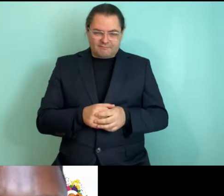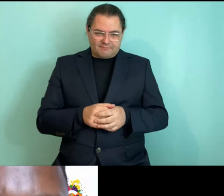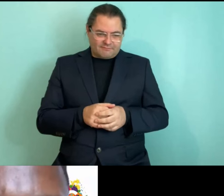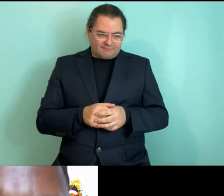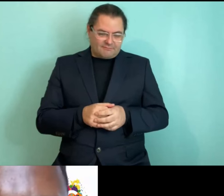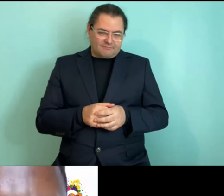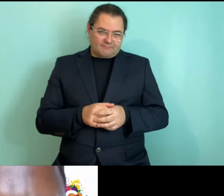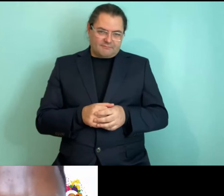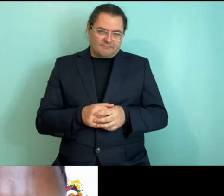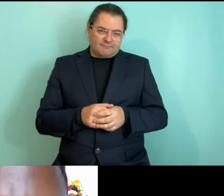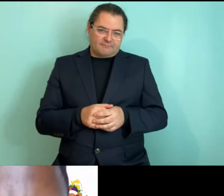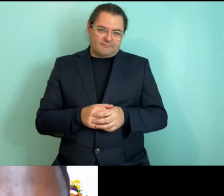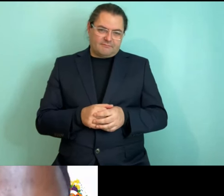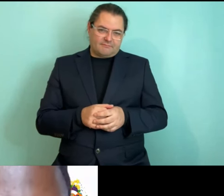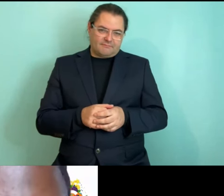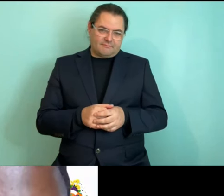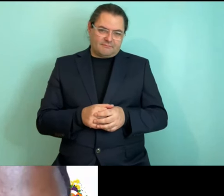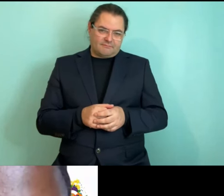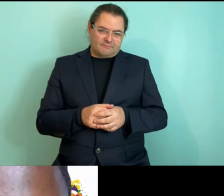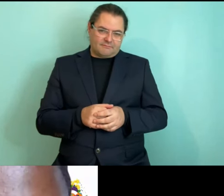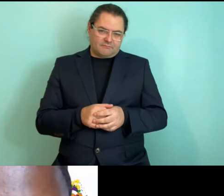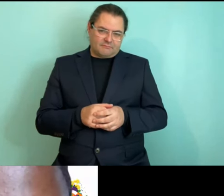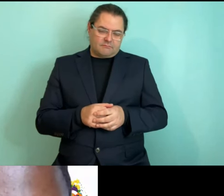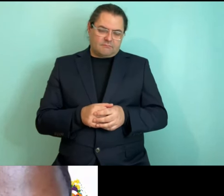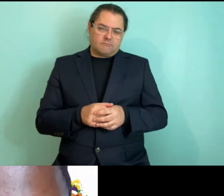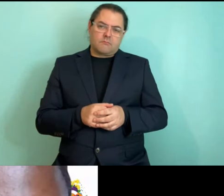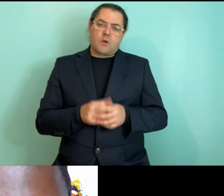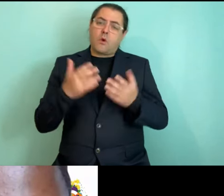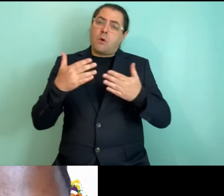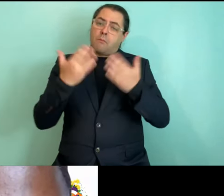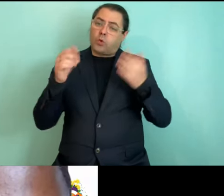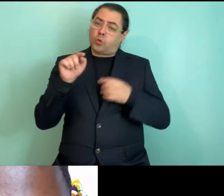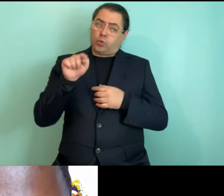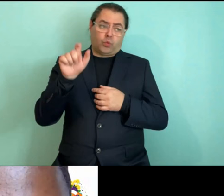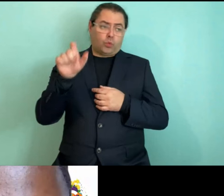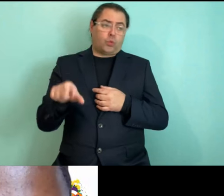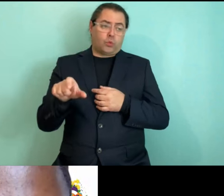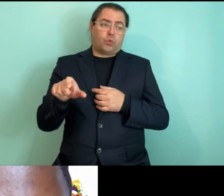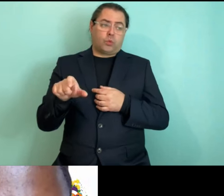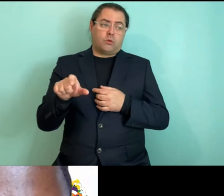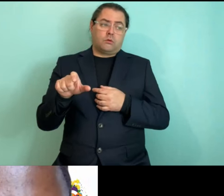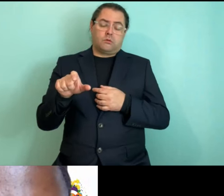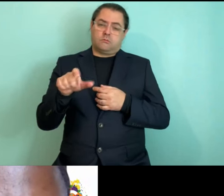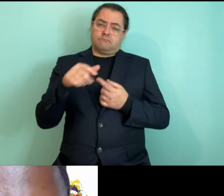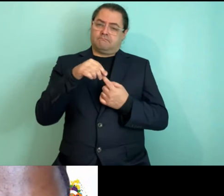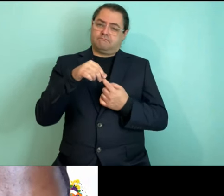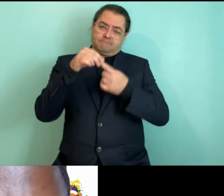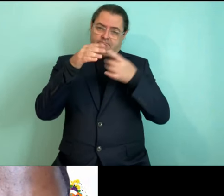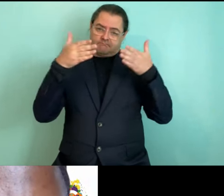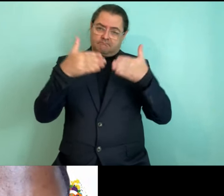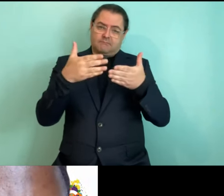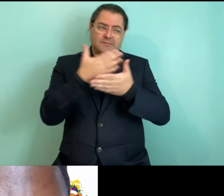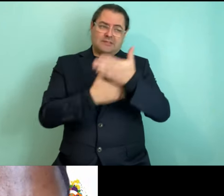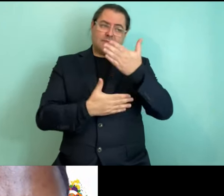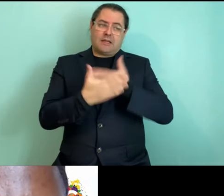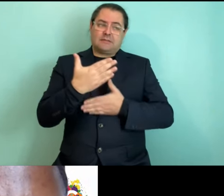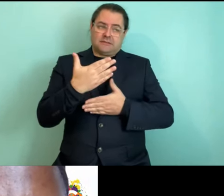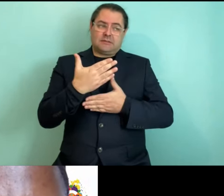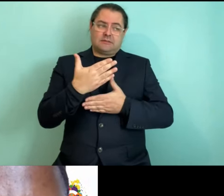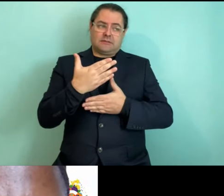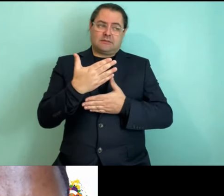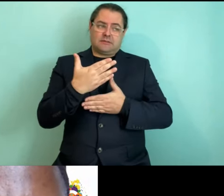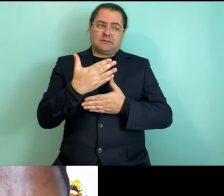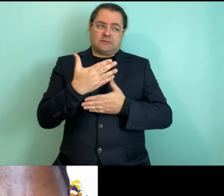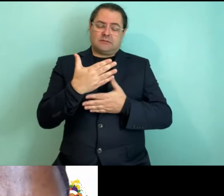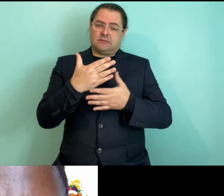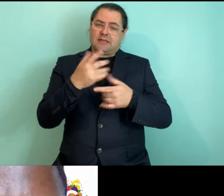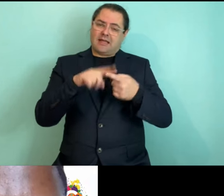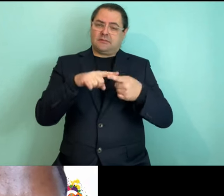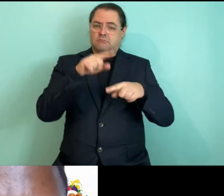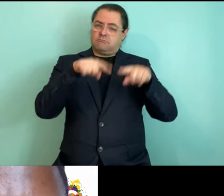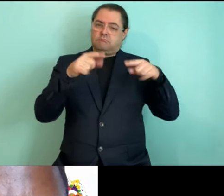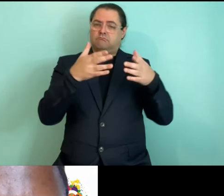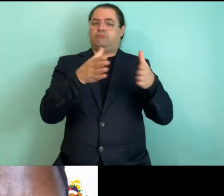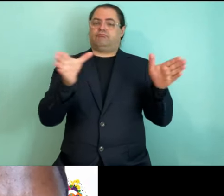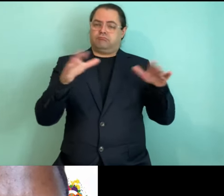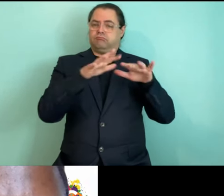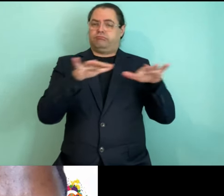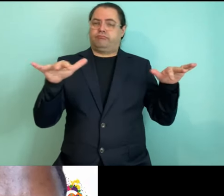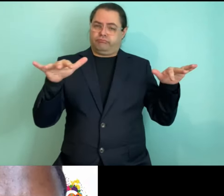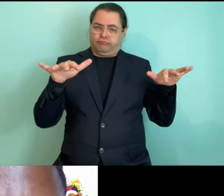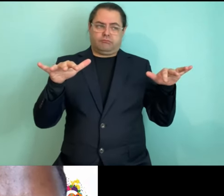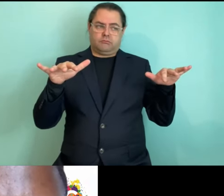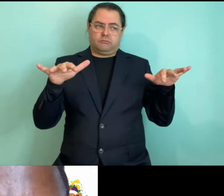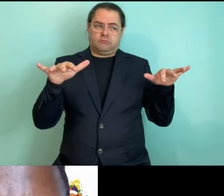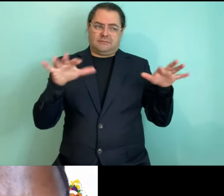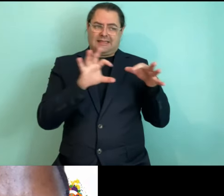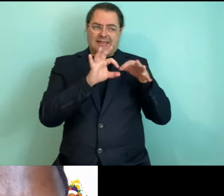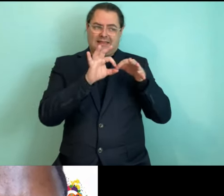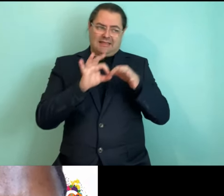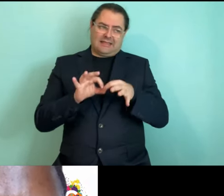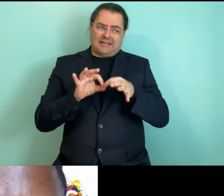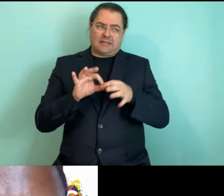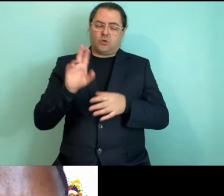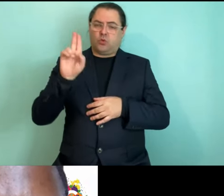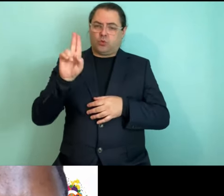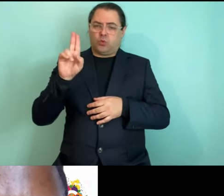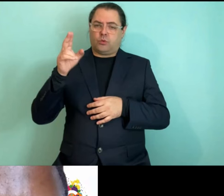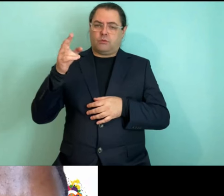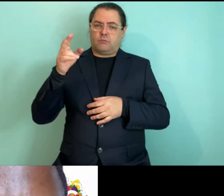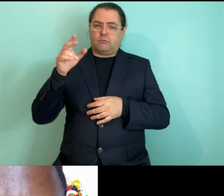10:34:50 diversity in on the capper only for the rebel was at Batticaloa, and there is